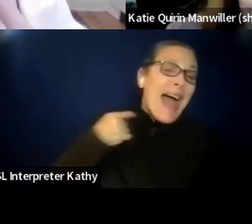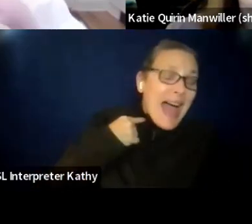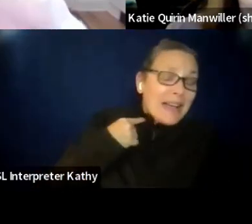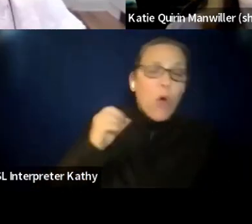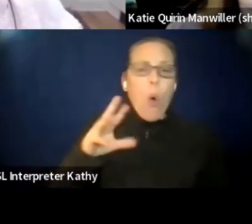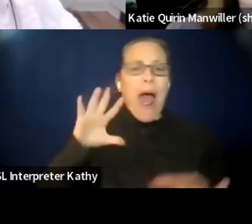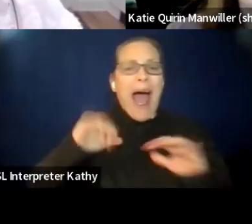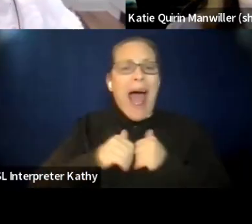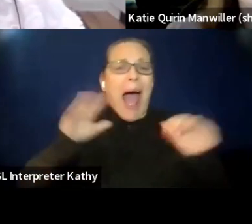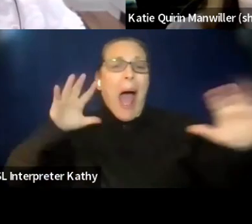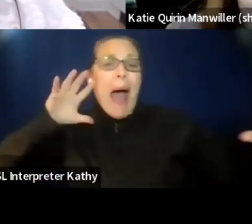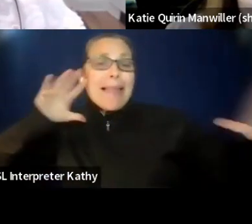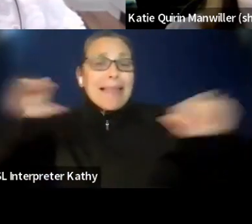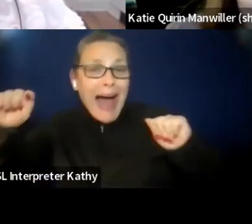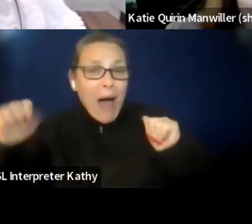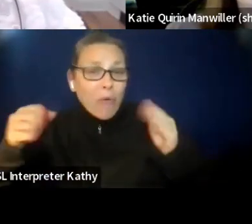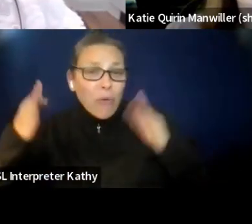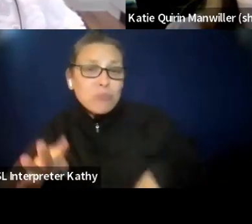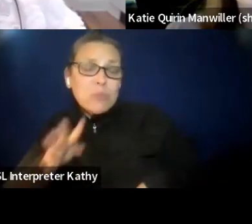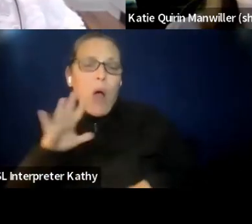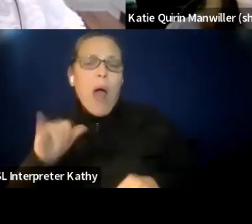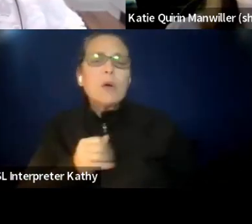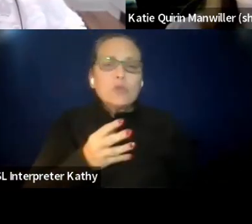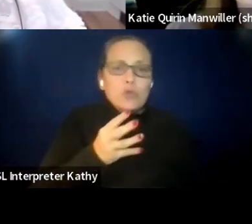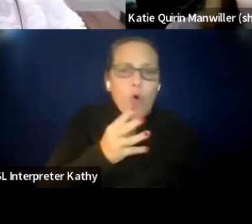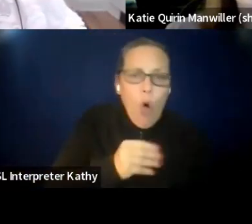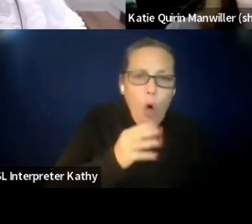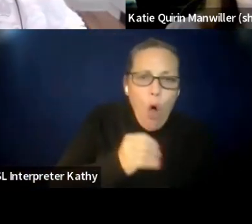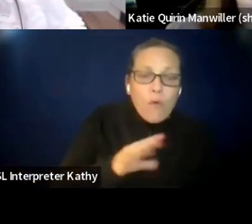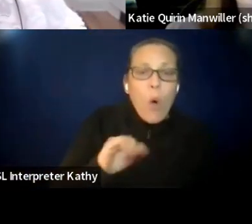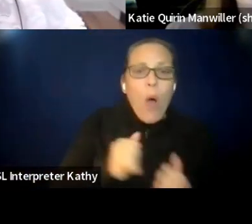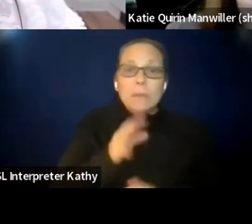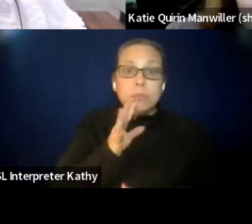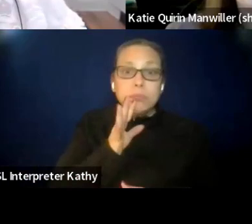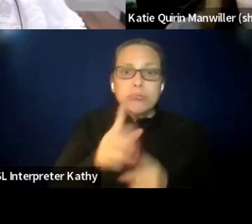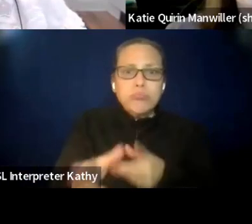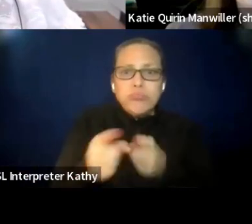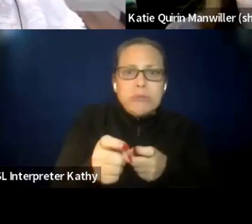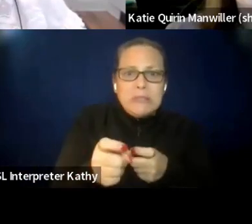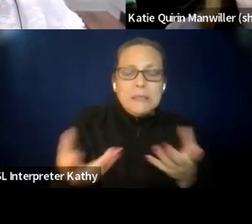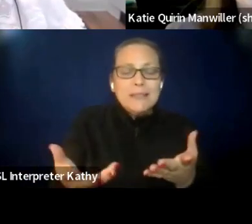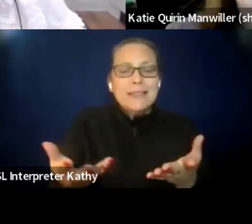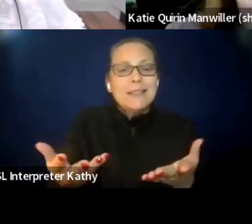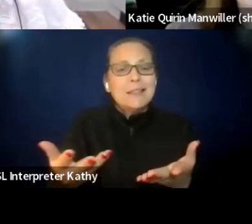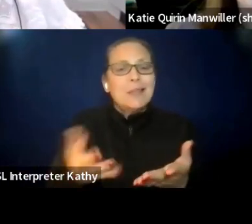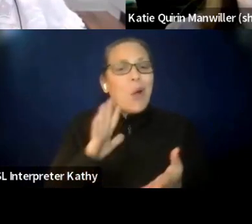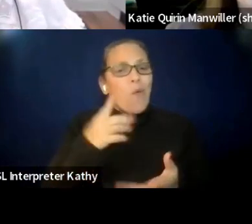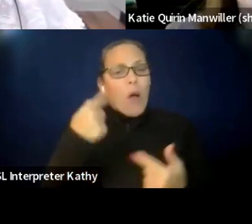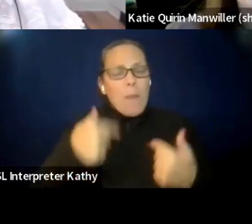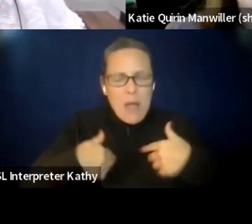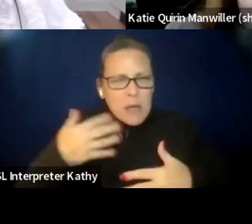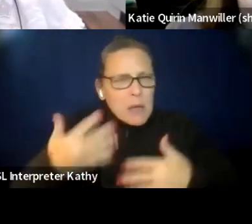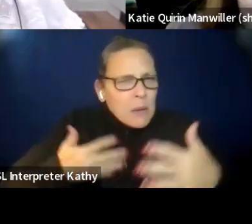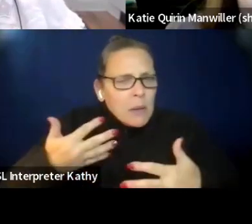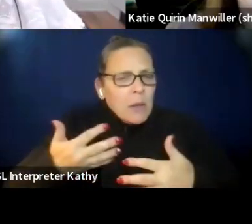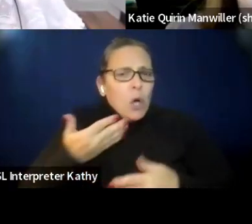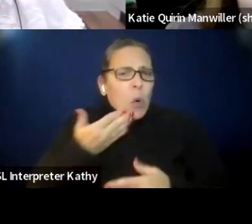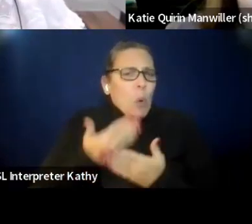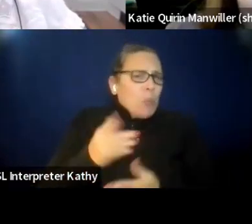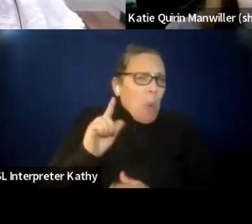acclimate myself to, whether it's an accent or how loud someone is speaking or how soft someone is speaking or how